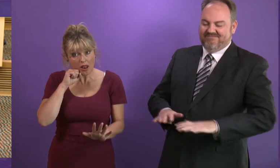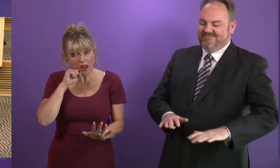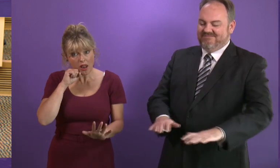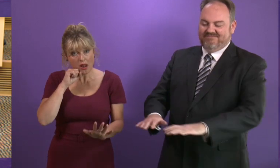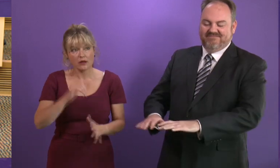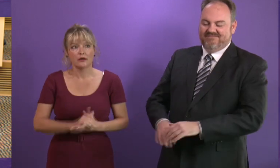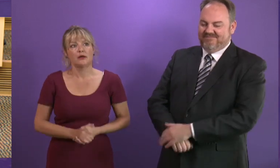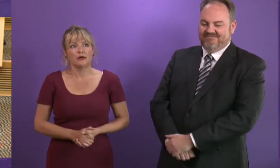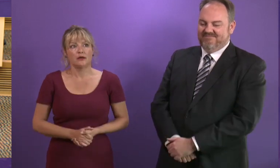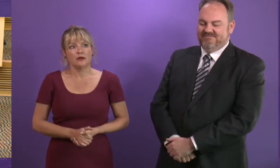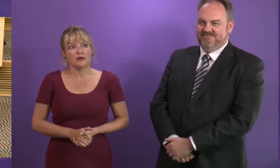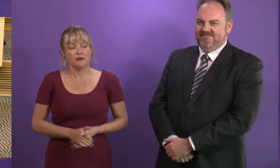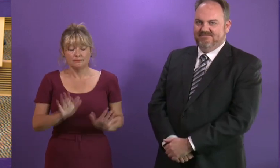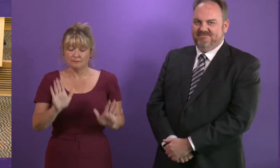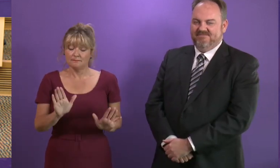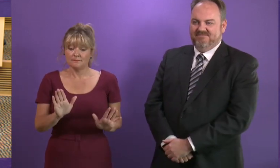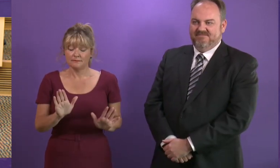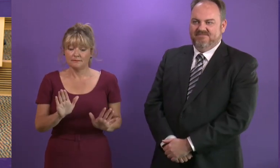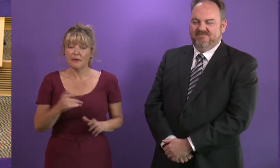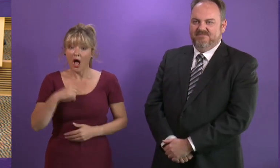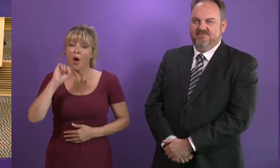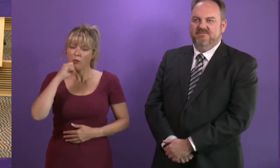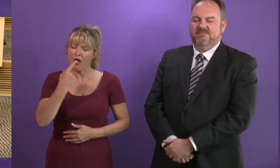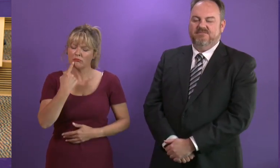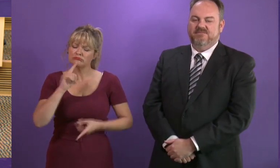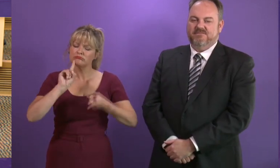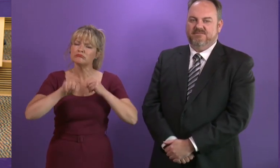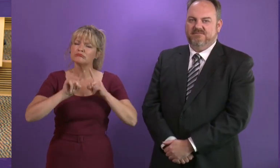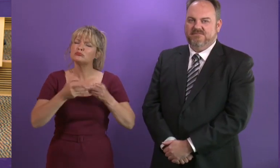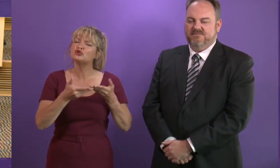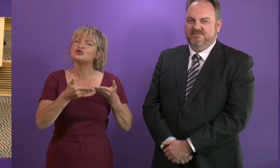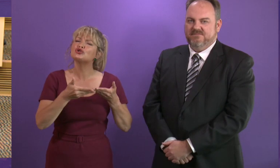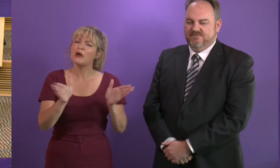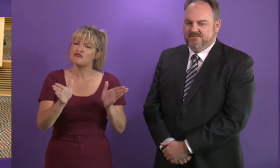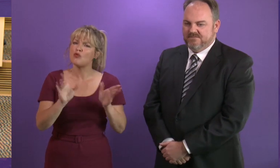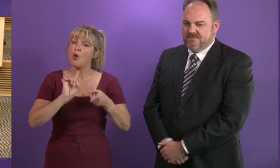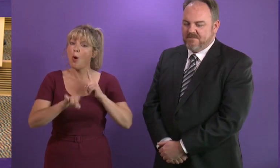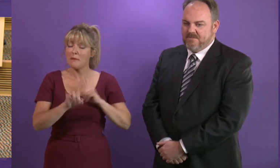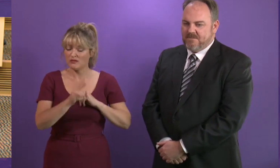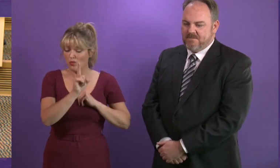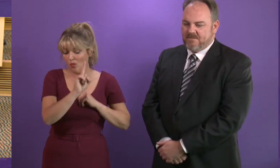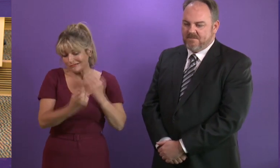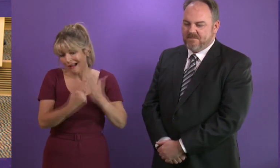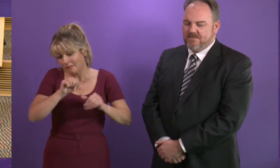will make some general comments about the direction of travel. The Deputy First Minister’s